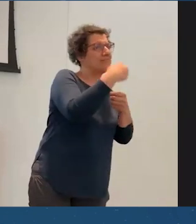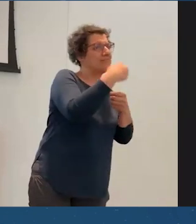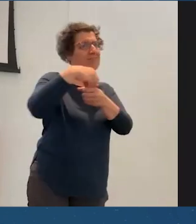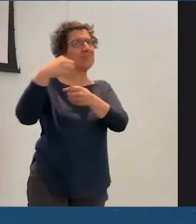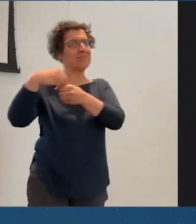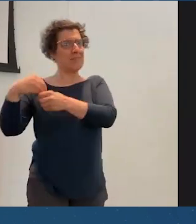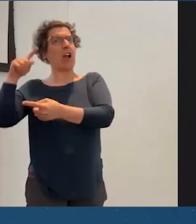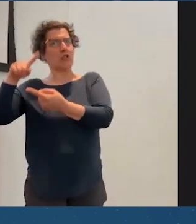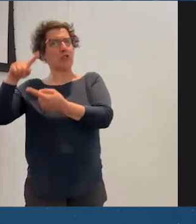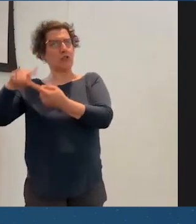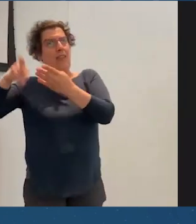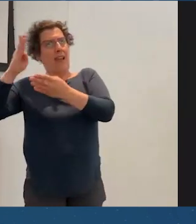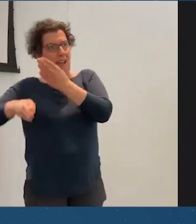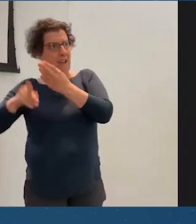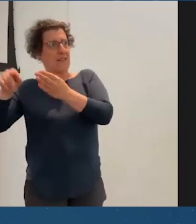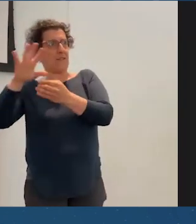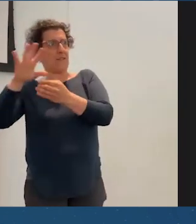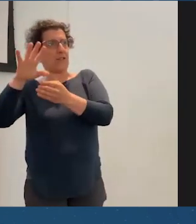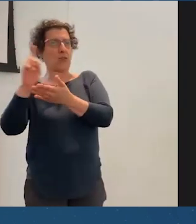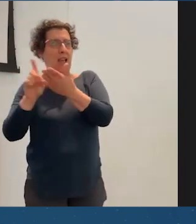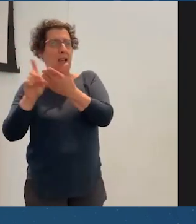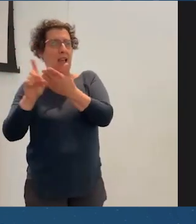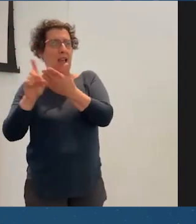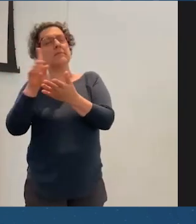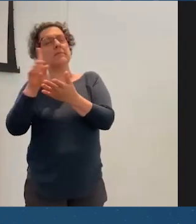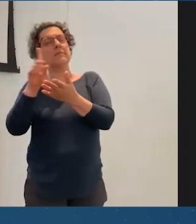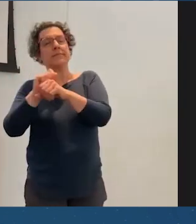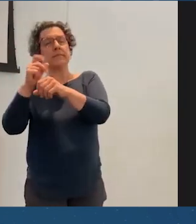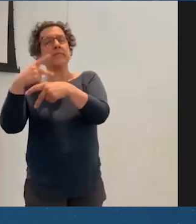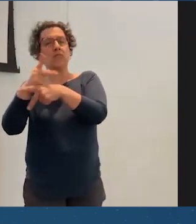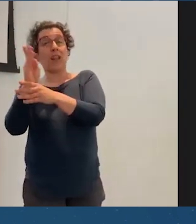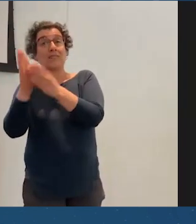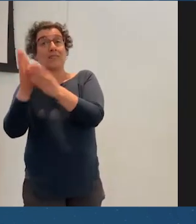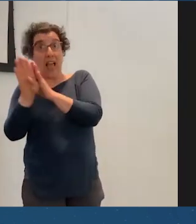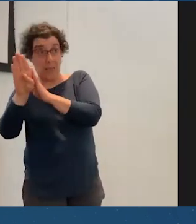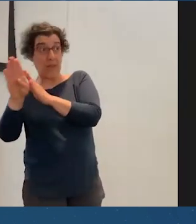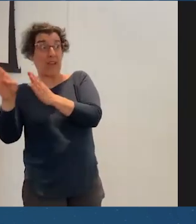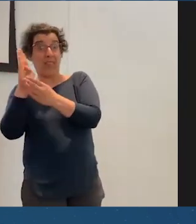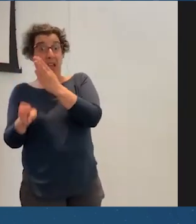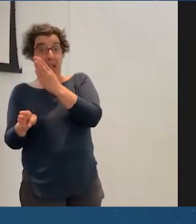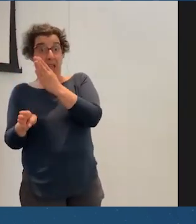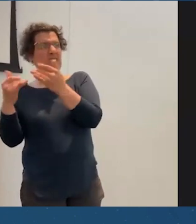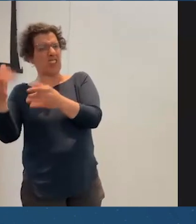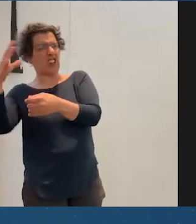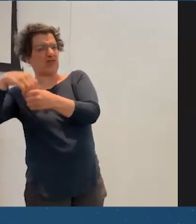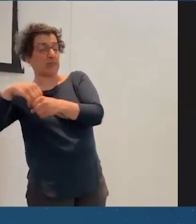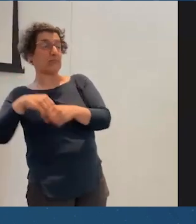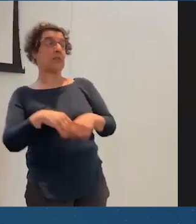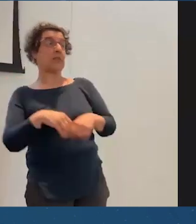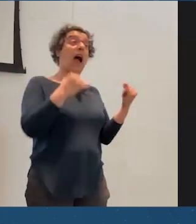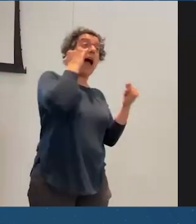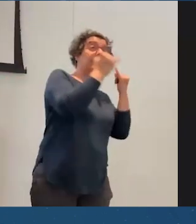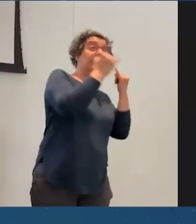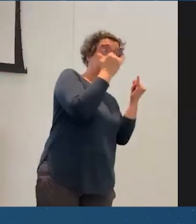of co-design-- to the end of product development. So at the idea generation phase, we may be working--